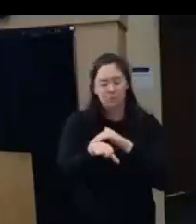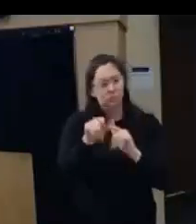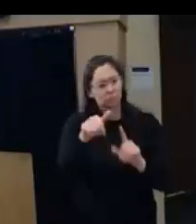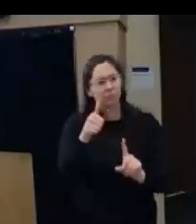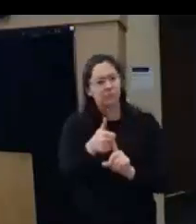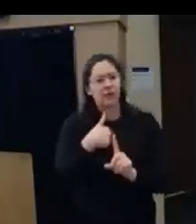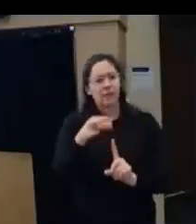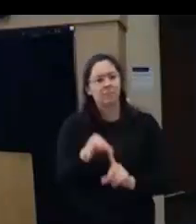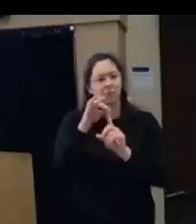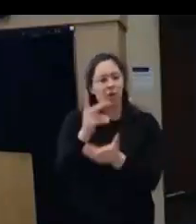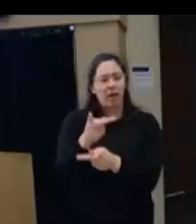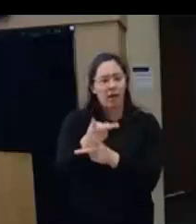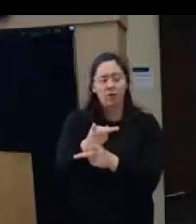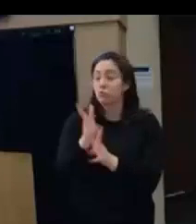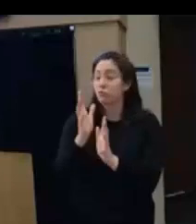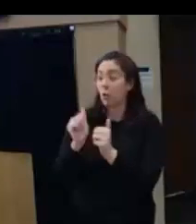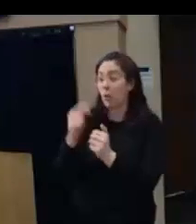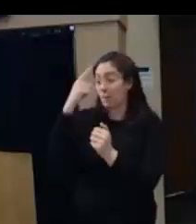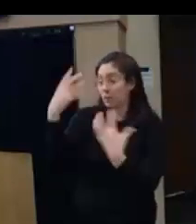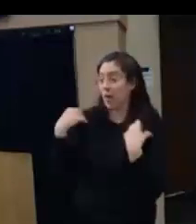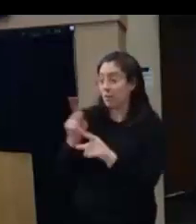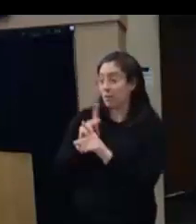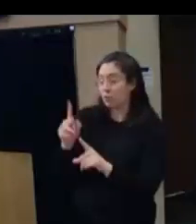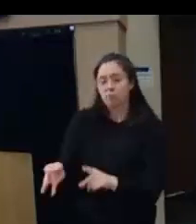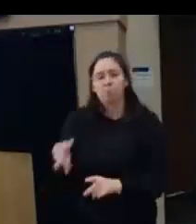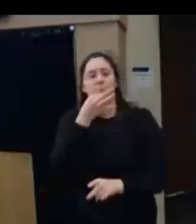Care so they get to talk with a mental health professional who knows a bit about what they're